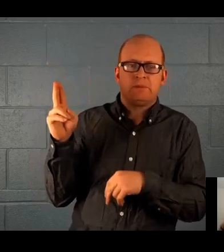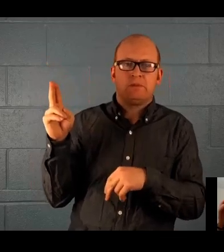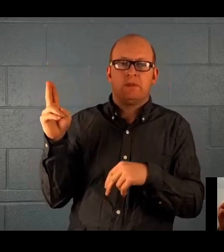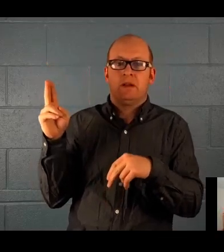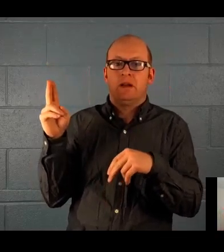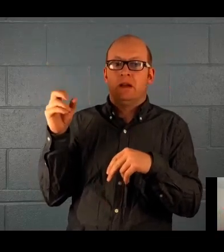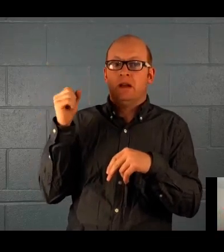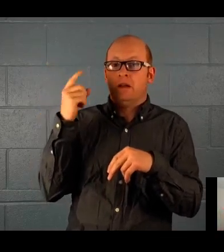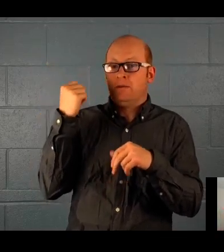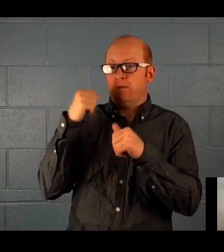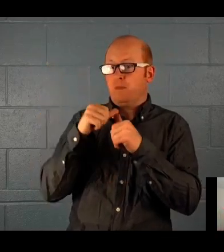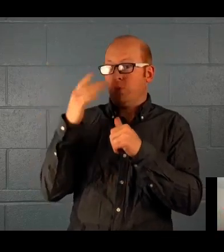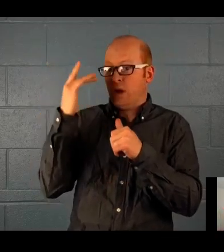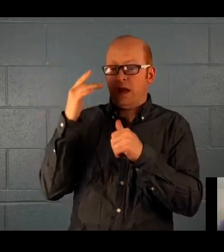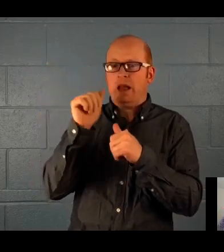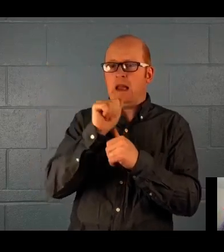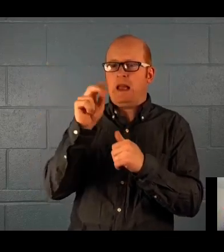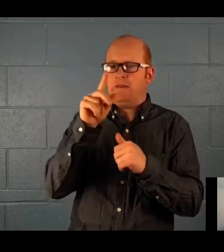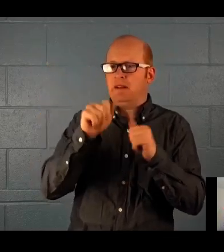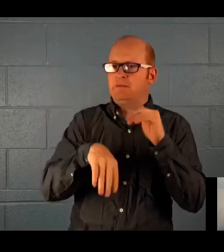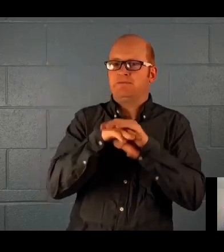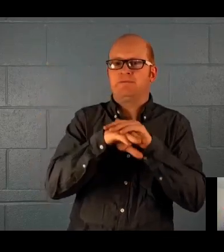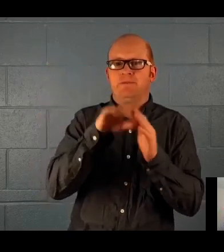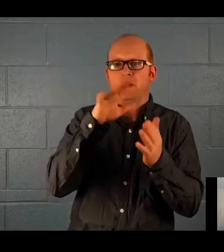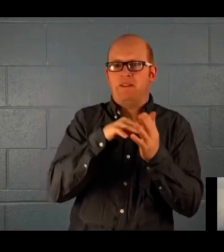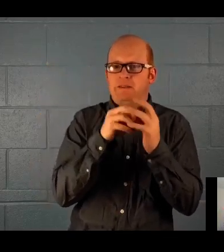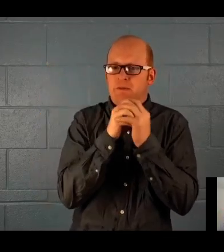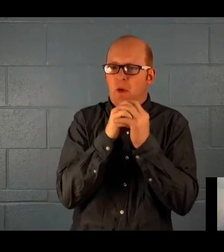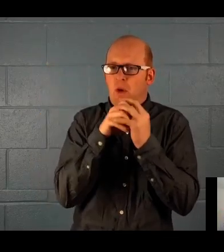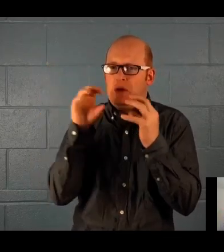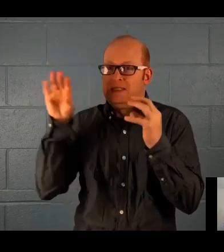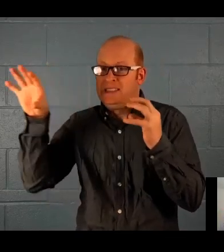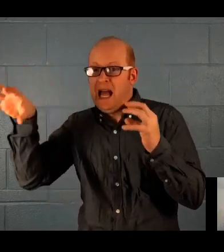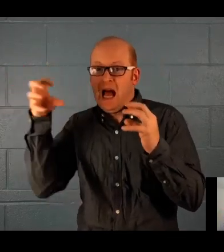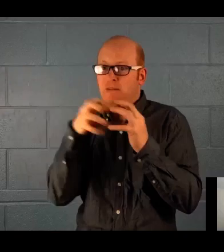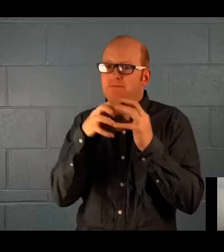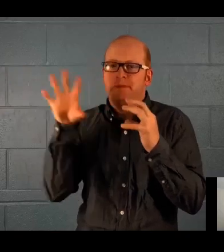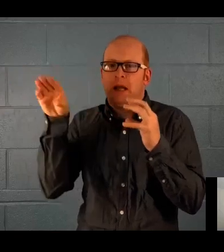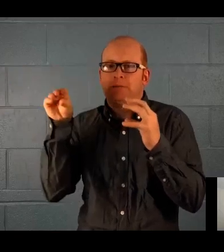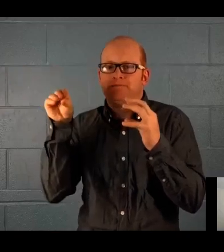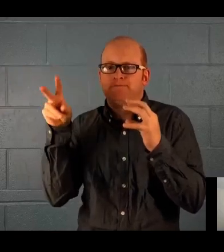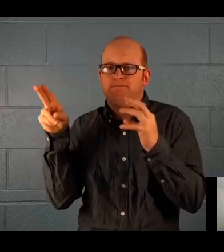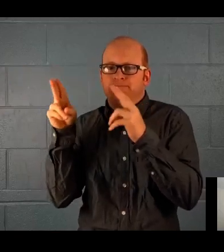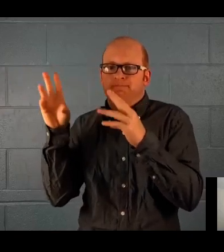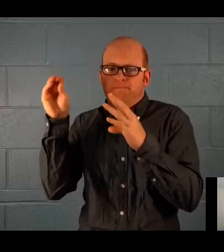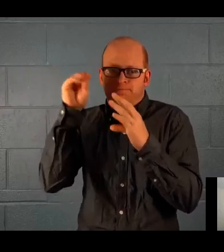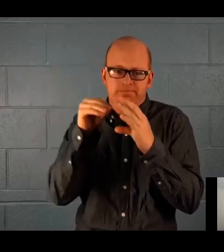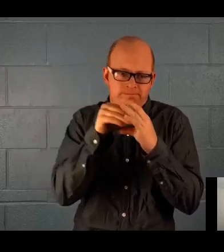So the DNA gets sucked in and then it gets cleaved around that natural carrying capacity of that virus system.